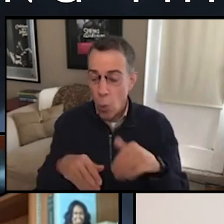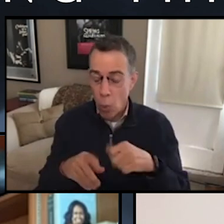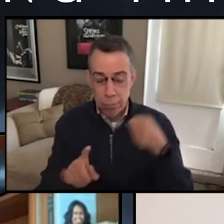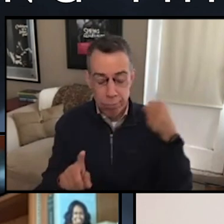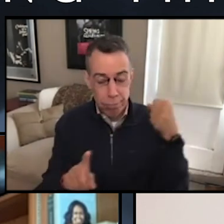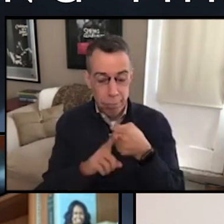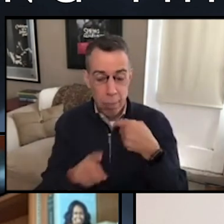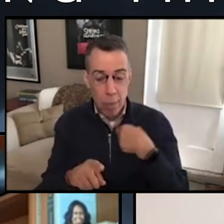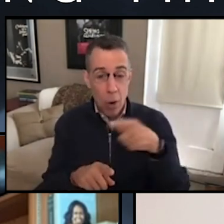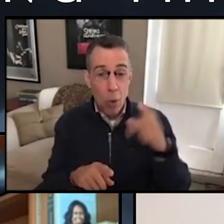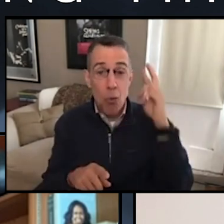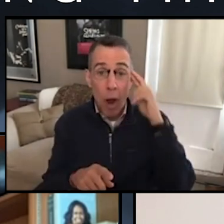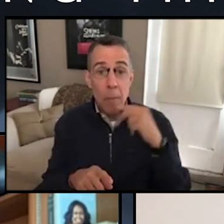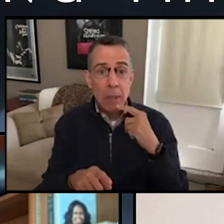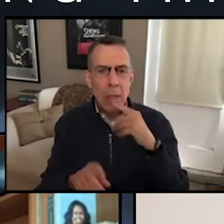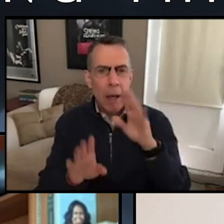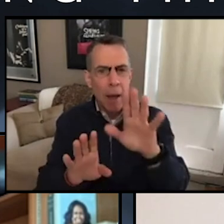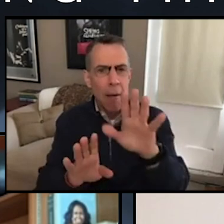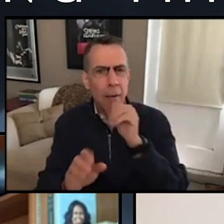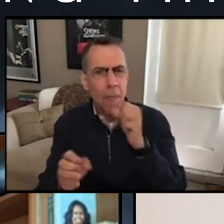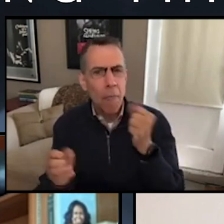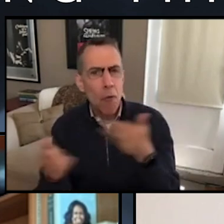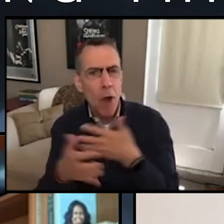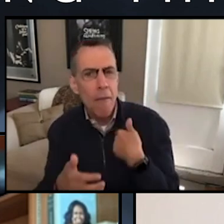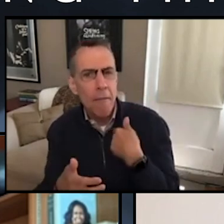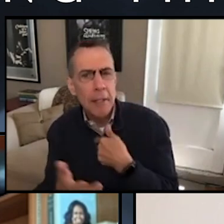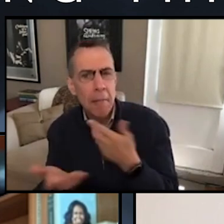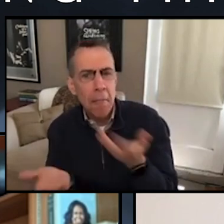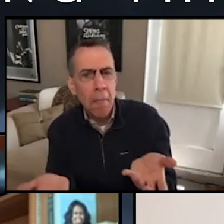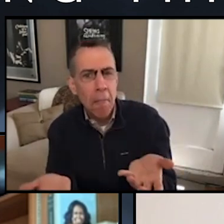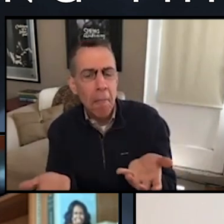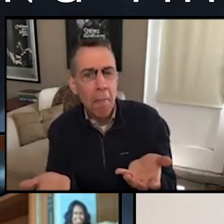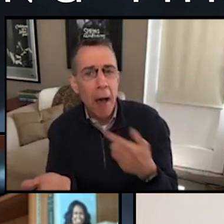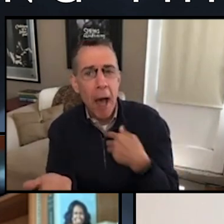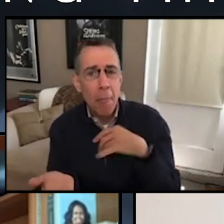says, "Hey look, don't be afraid of us. You know, I'm just like you." And that's